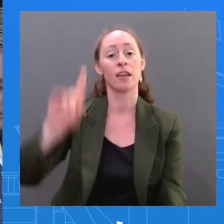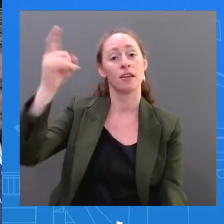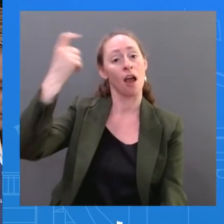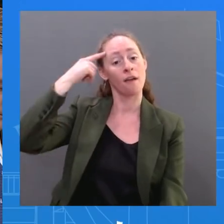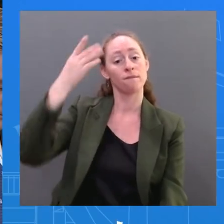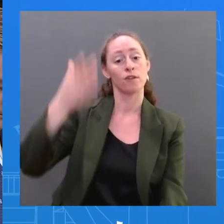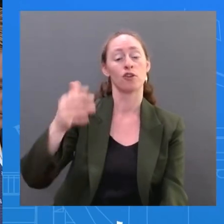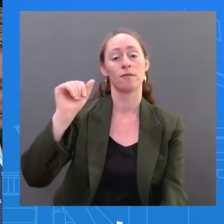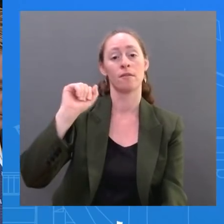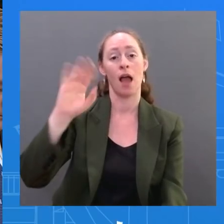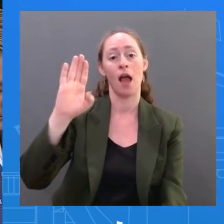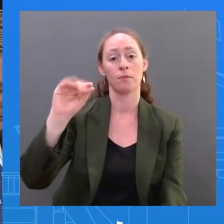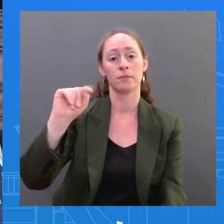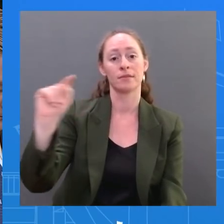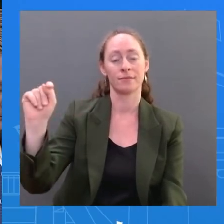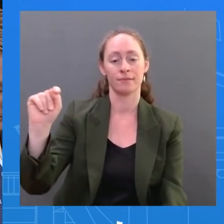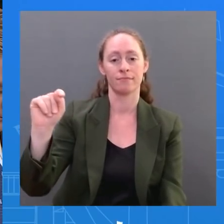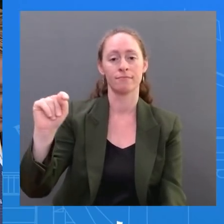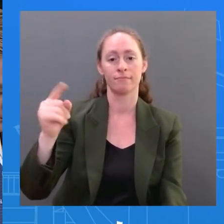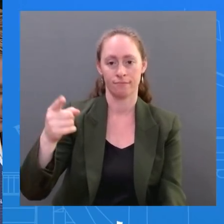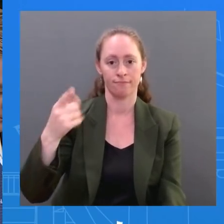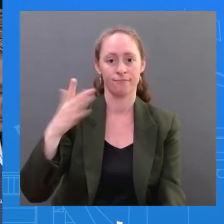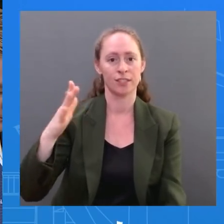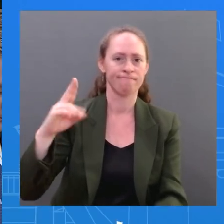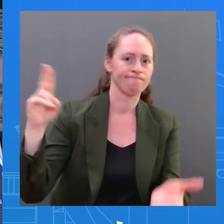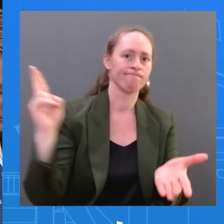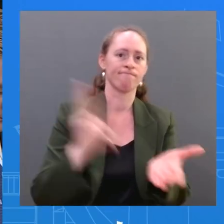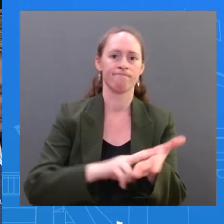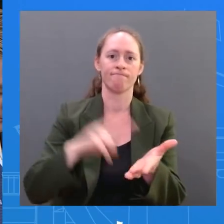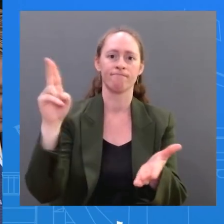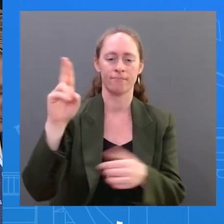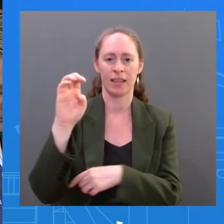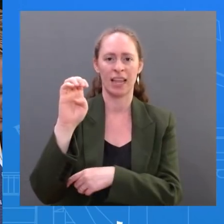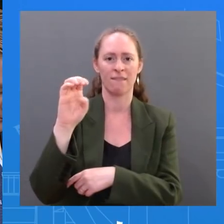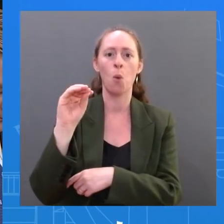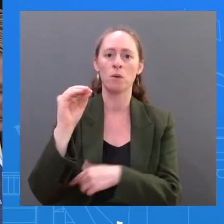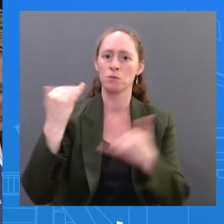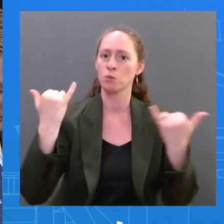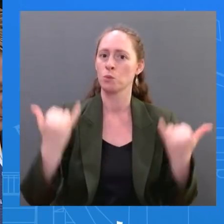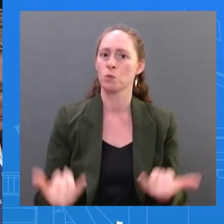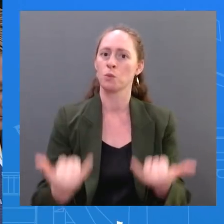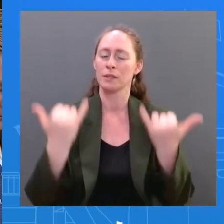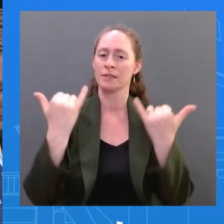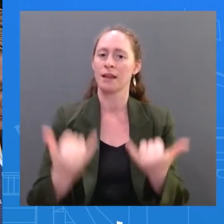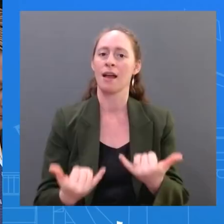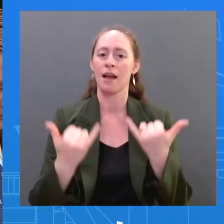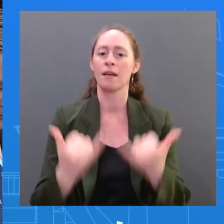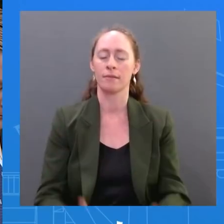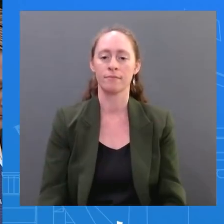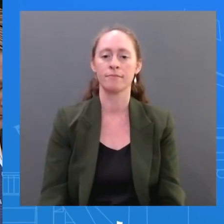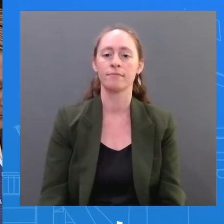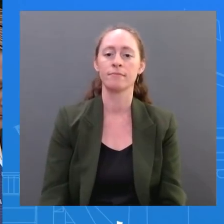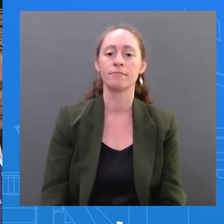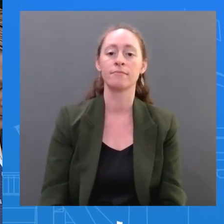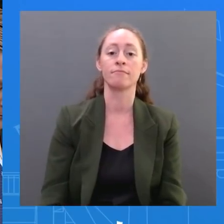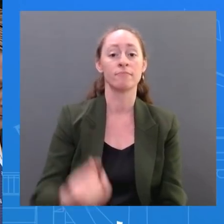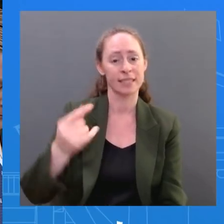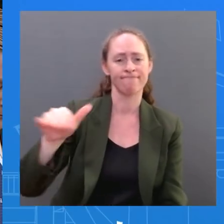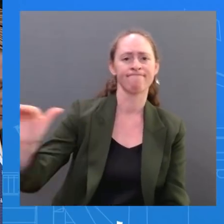and officials there to apprehend undocumented immigrants. So I'm wondering if the administration is planning any legal response,